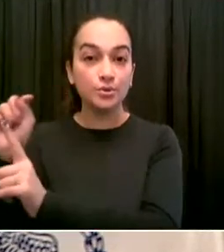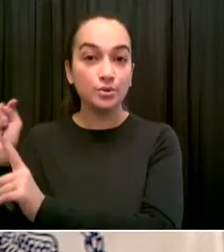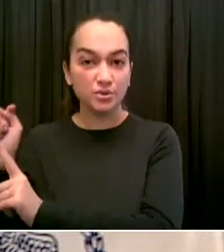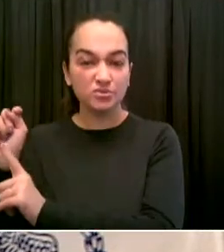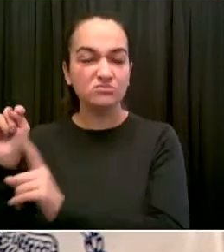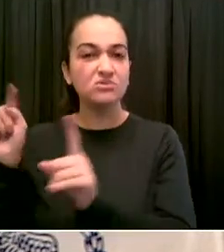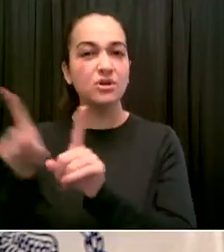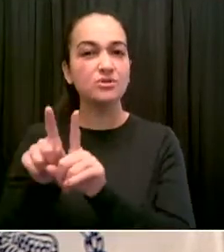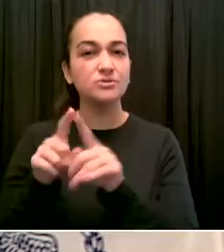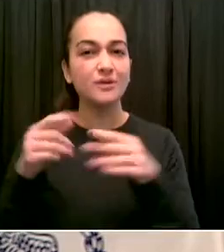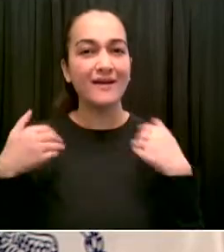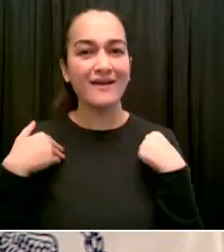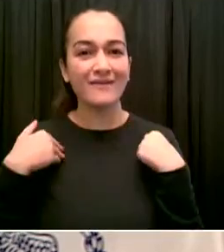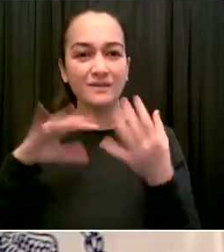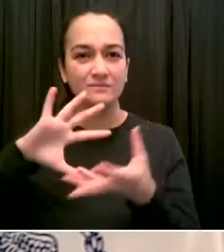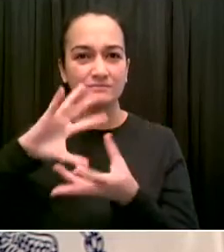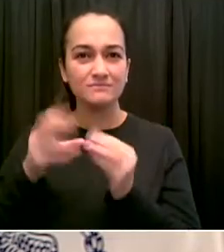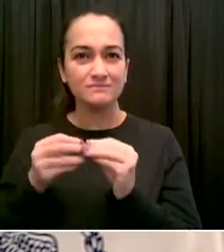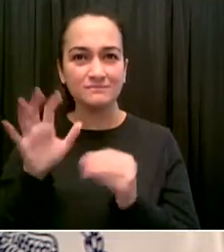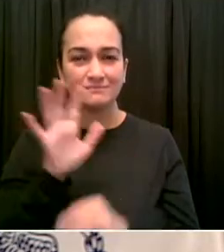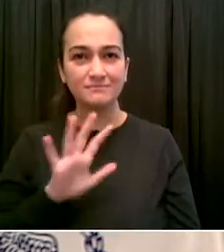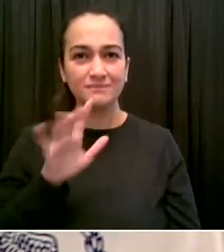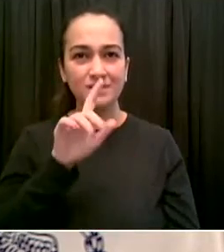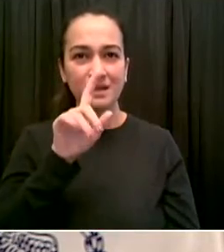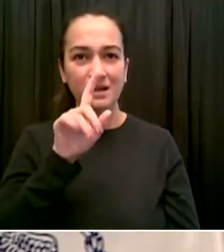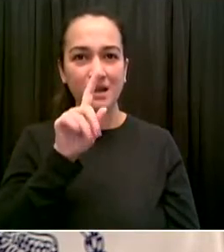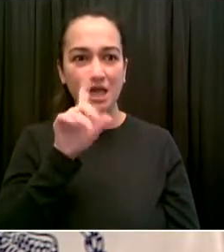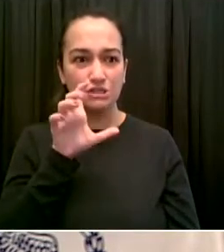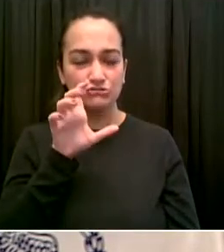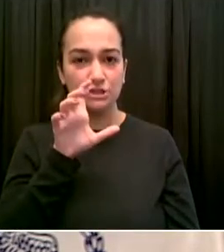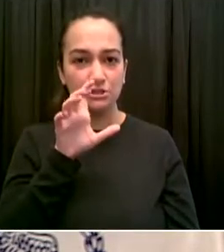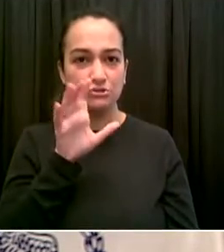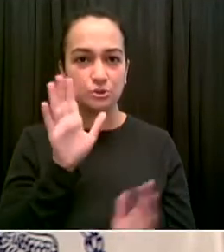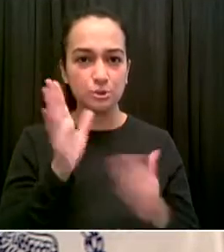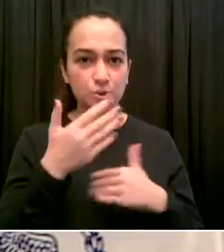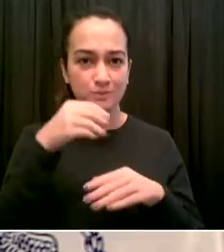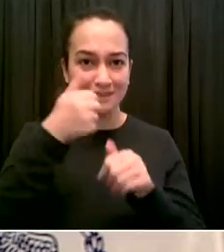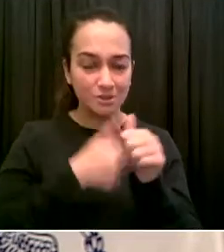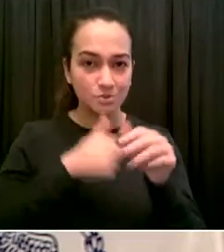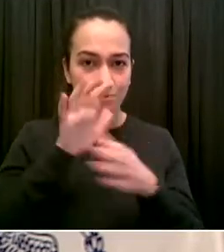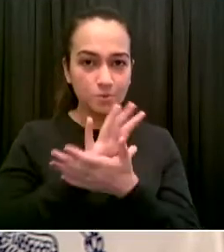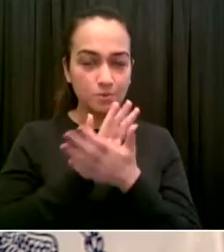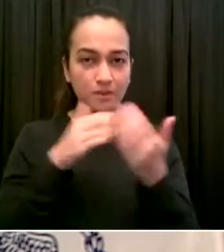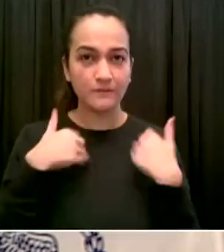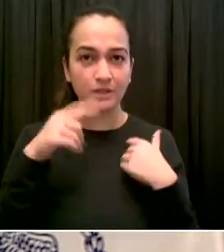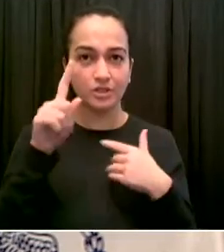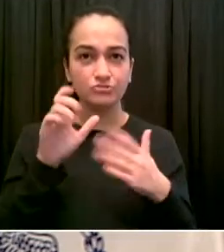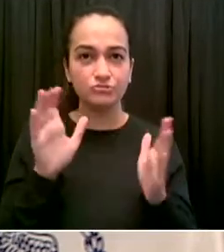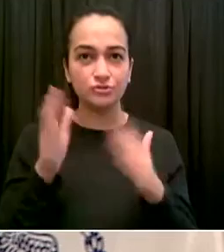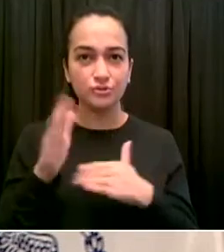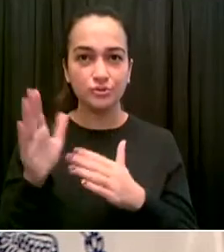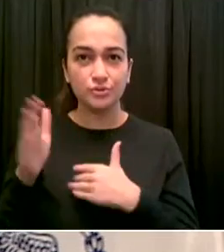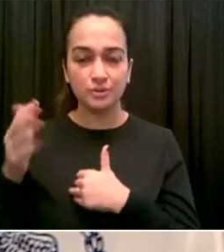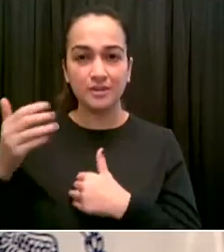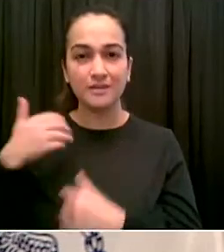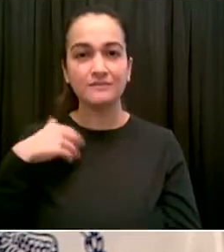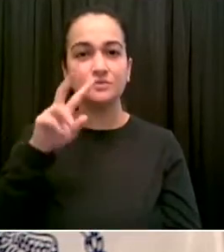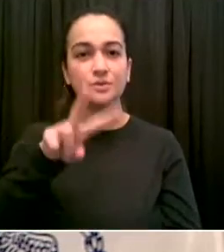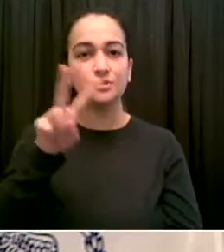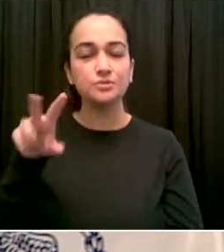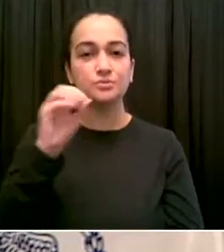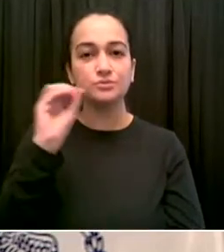HUNDREDS OF CLASSROOM CLOSURES